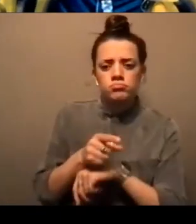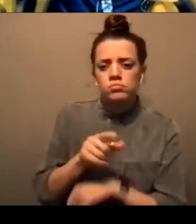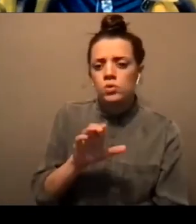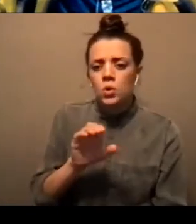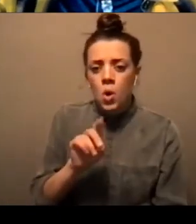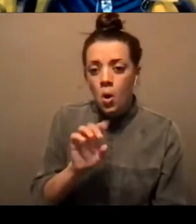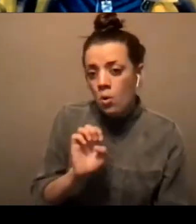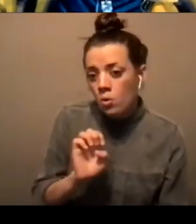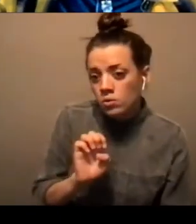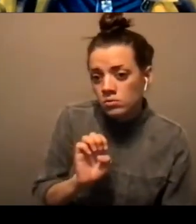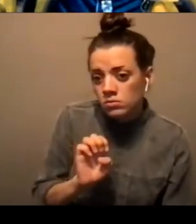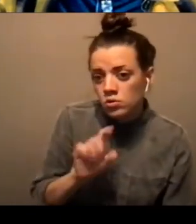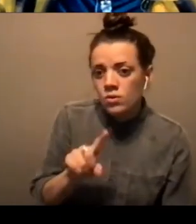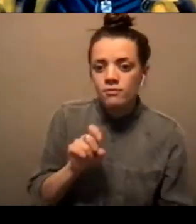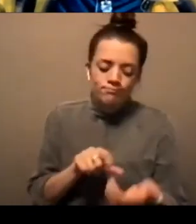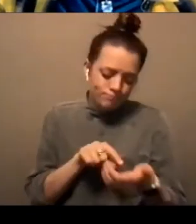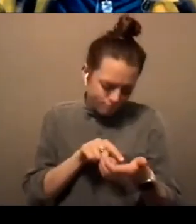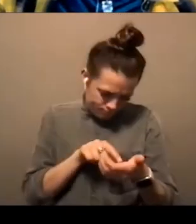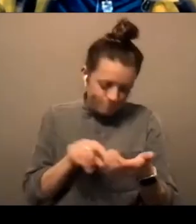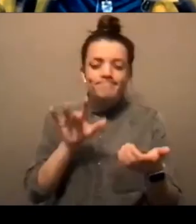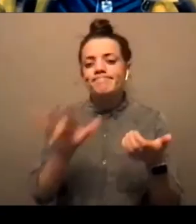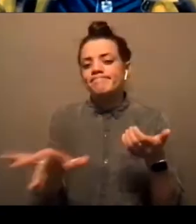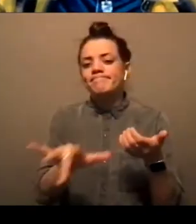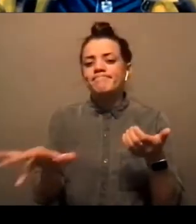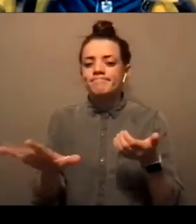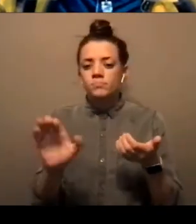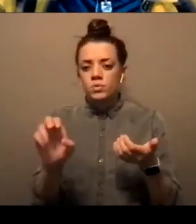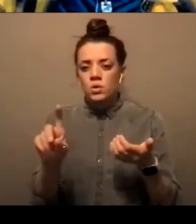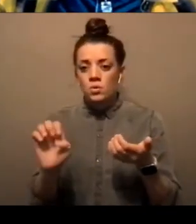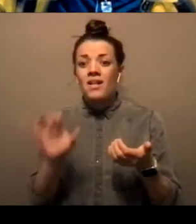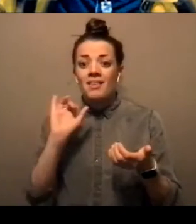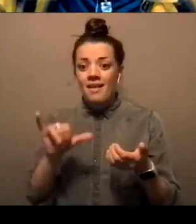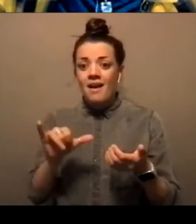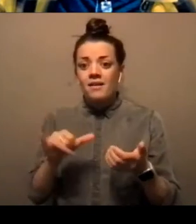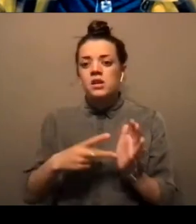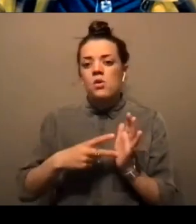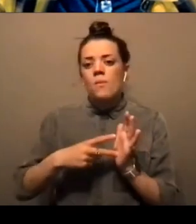that you also have to type in, that's multifactor authentication.